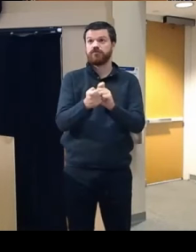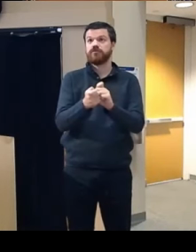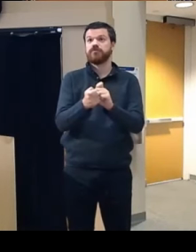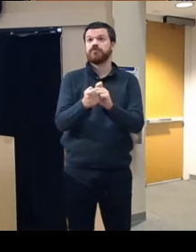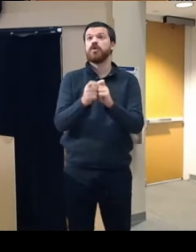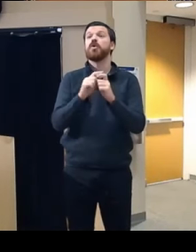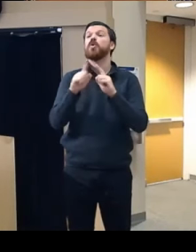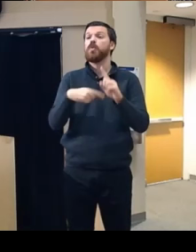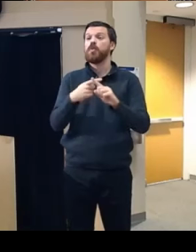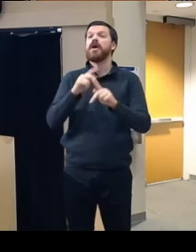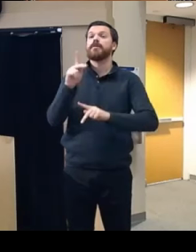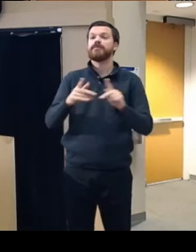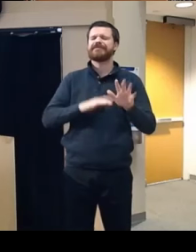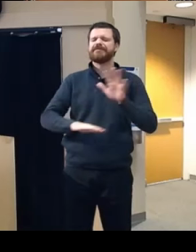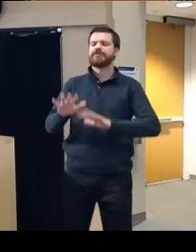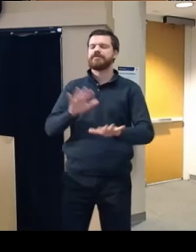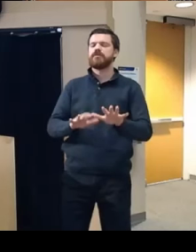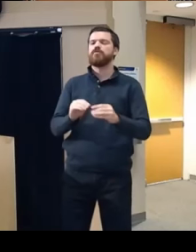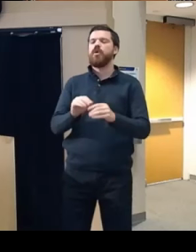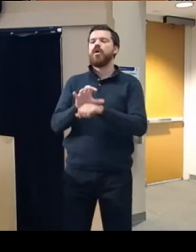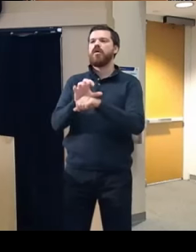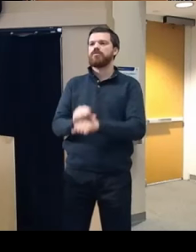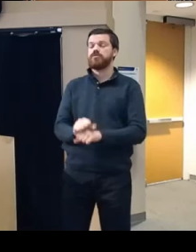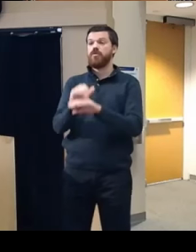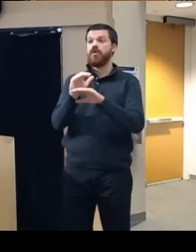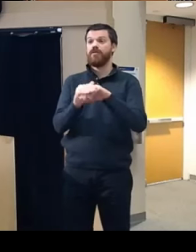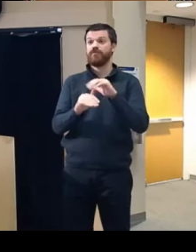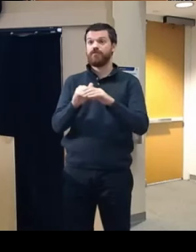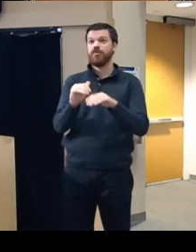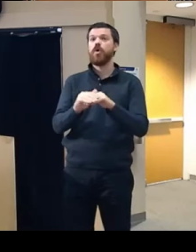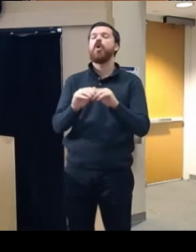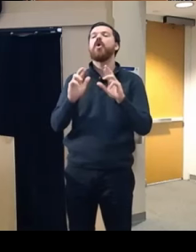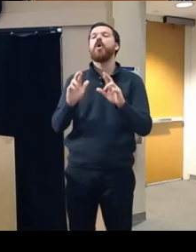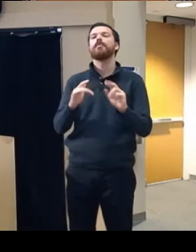once people get more comfortable with the change we're hoping that it feels approximately about